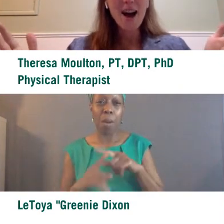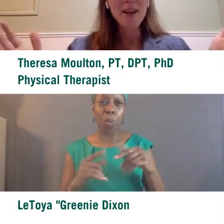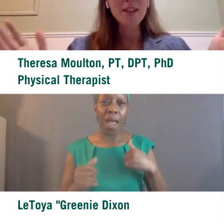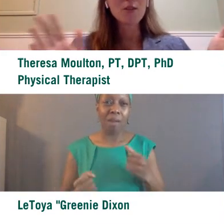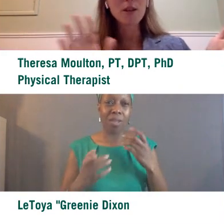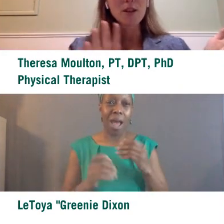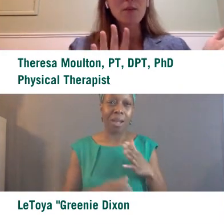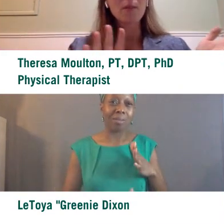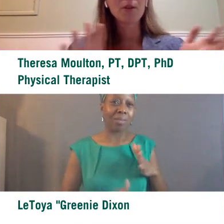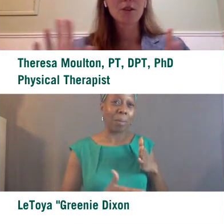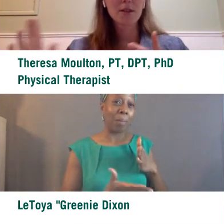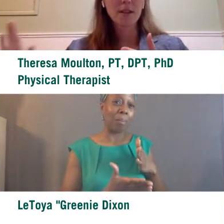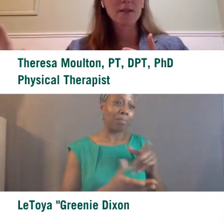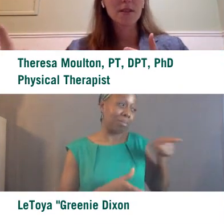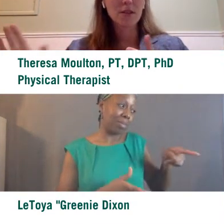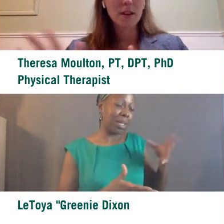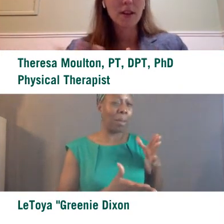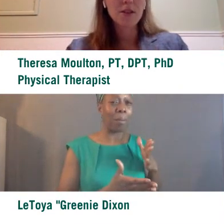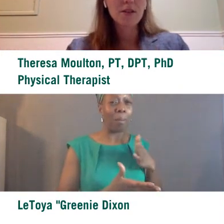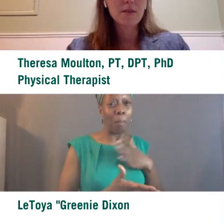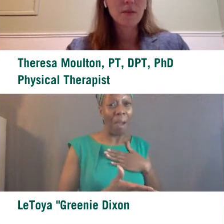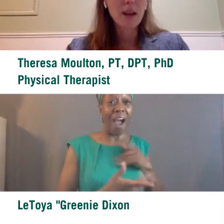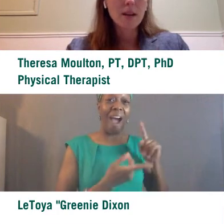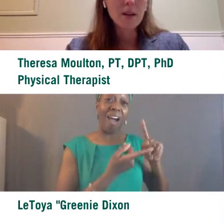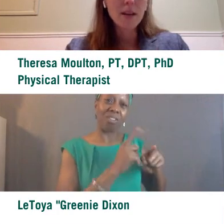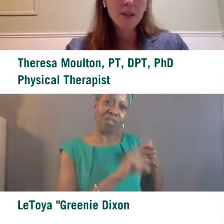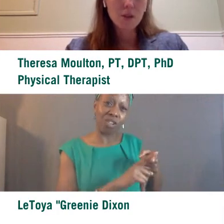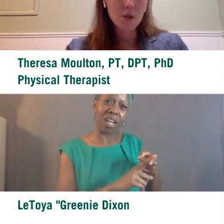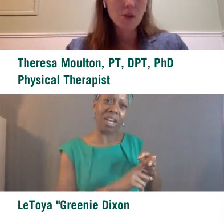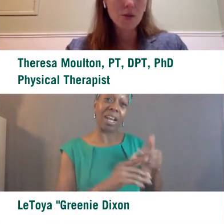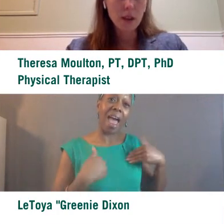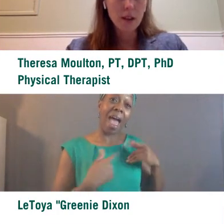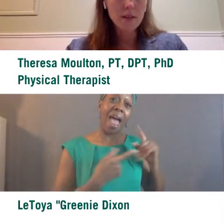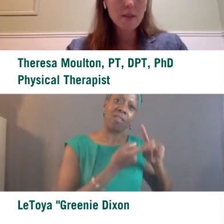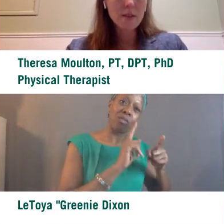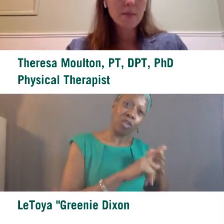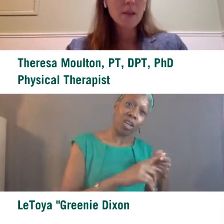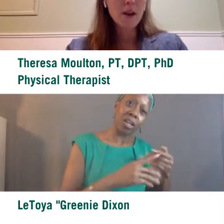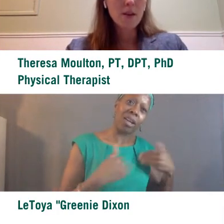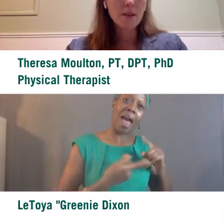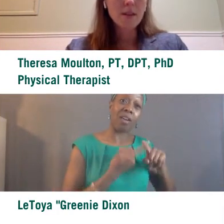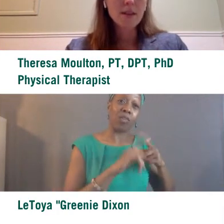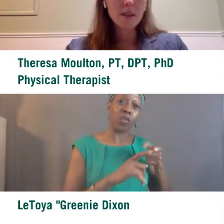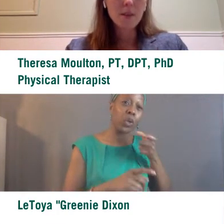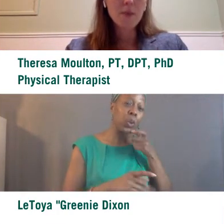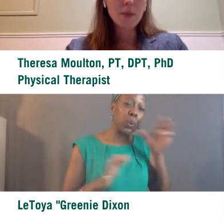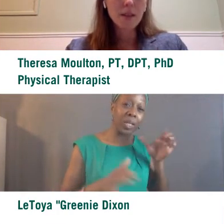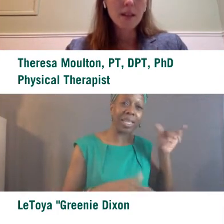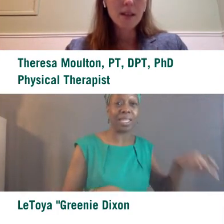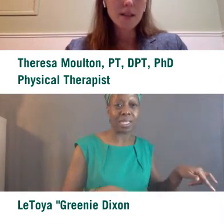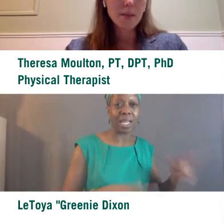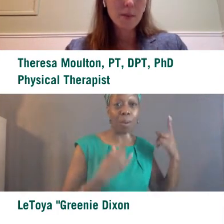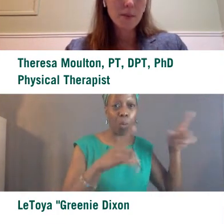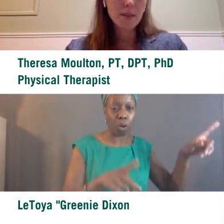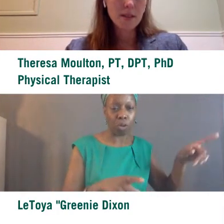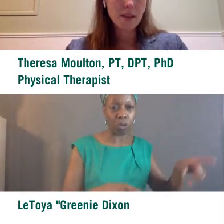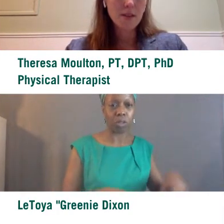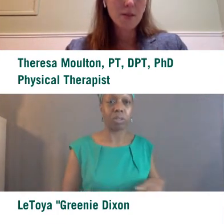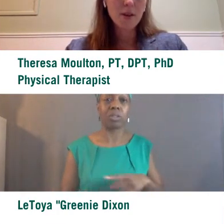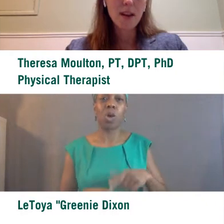And so we just want to push ourselves in the direction of randomized controlled trials are the things that we really need to be able to stand over.